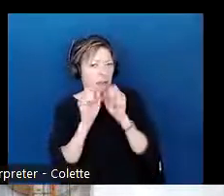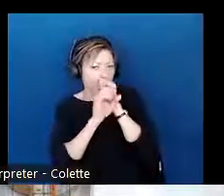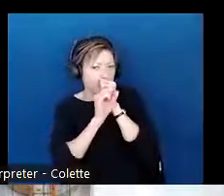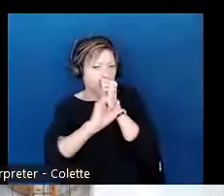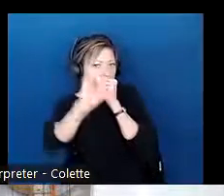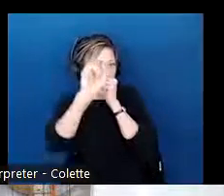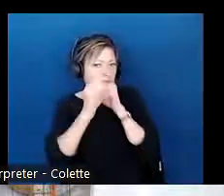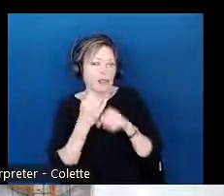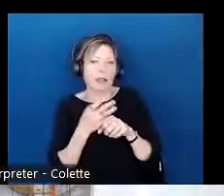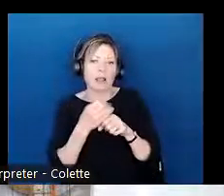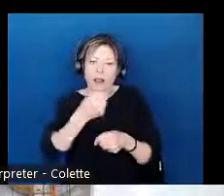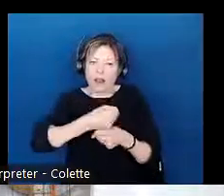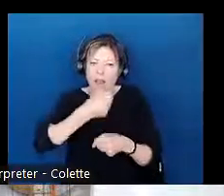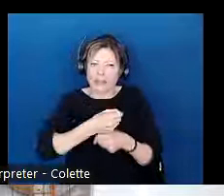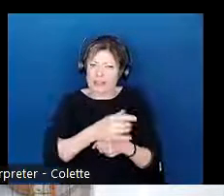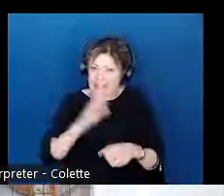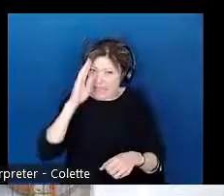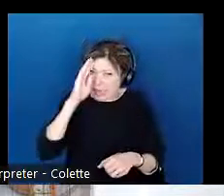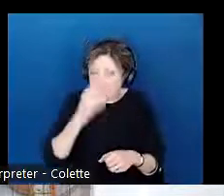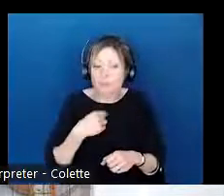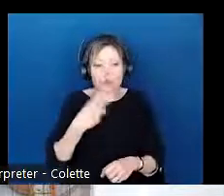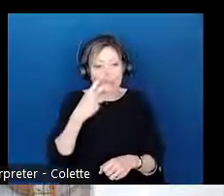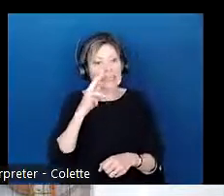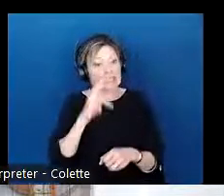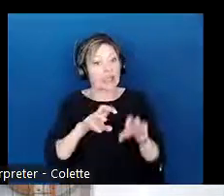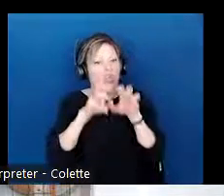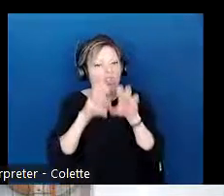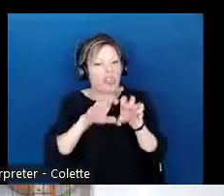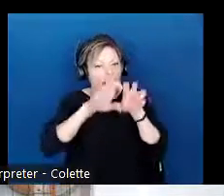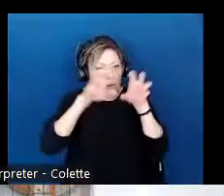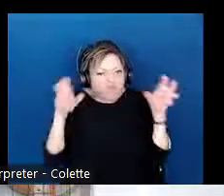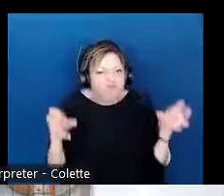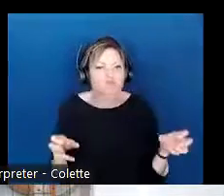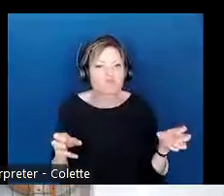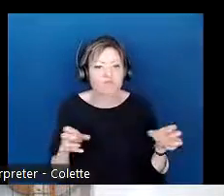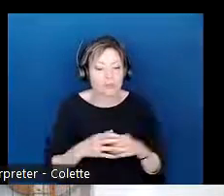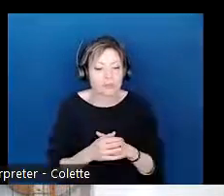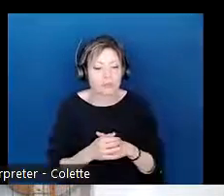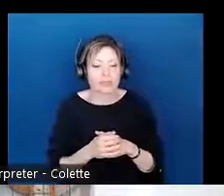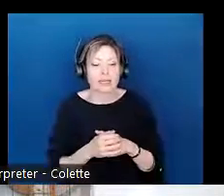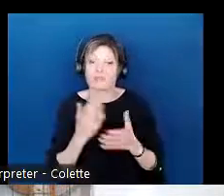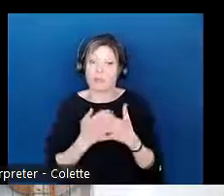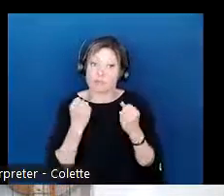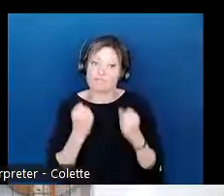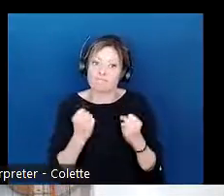but as you see it's really thick glass that she's made here um it's very robust and again it's on